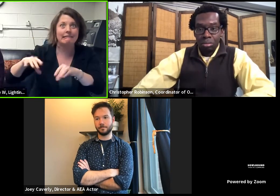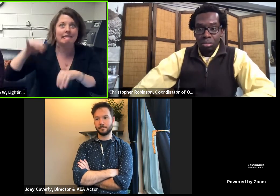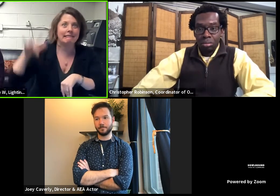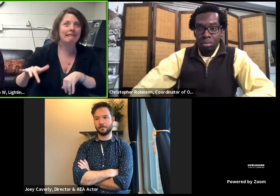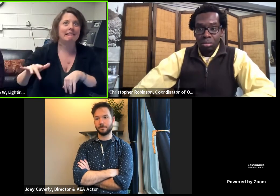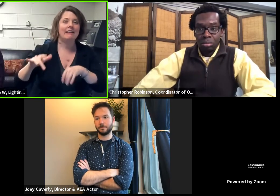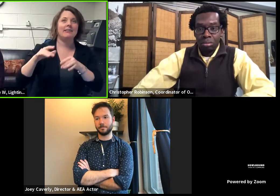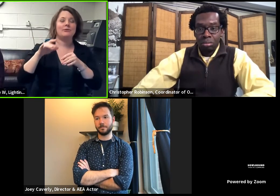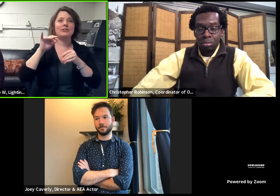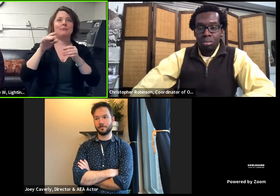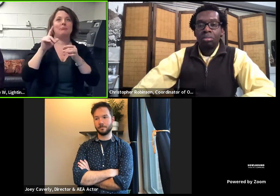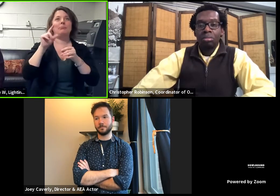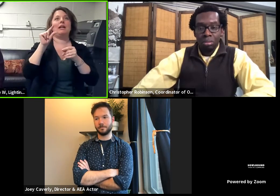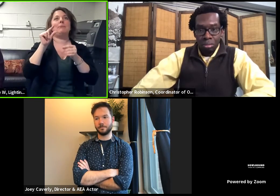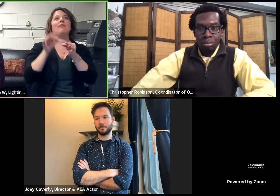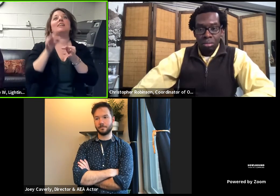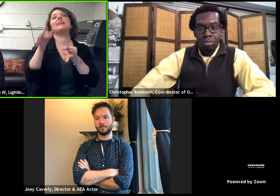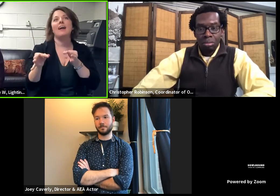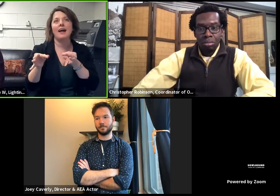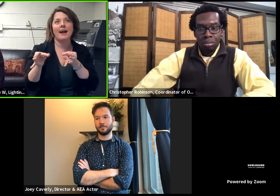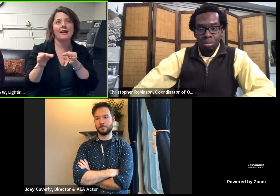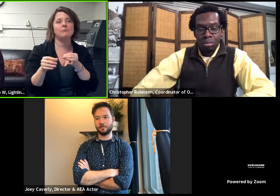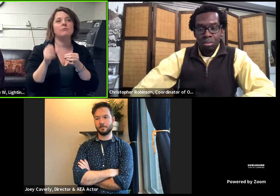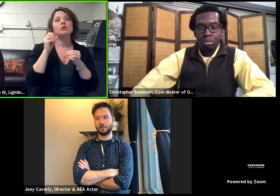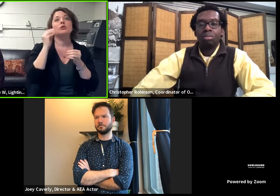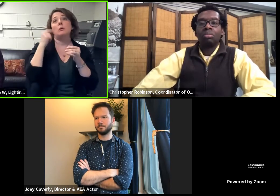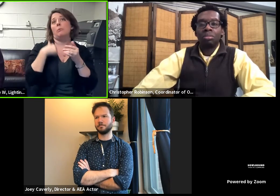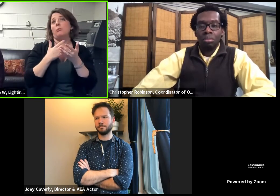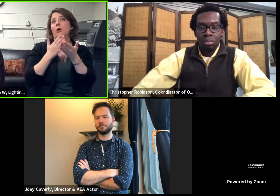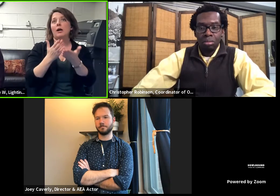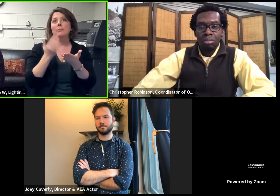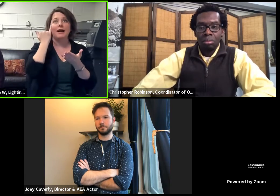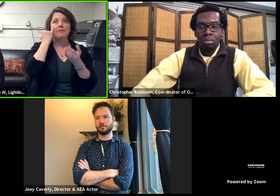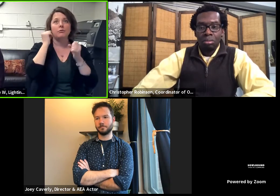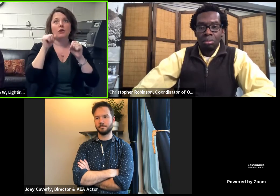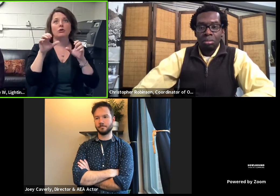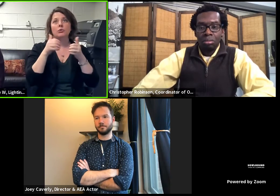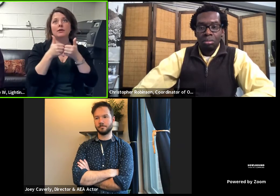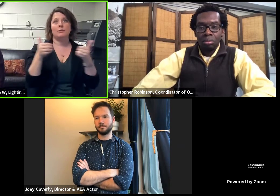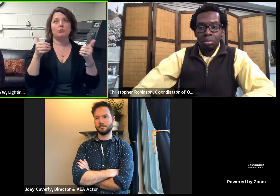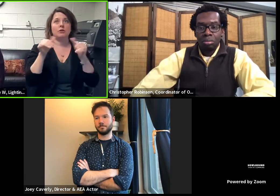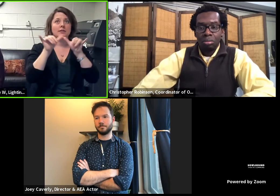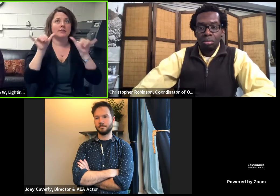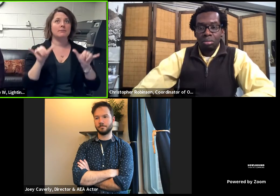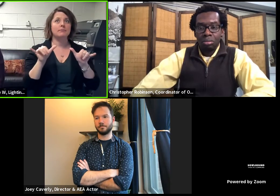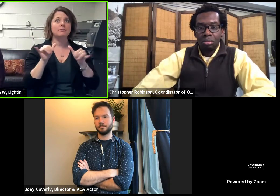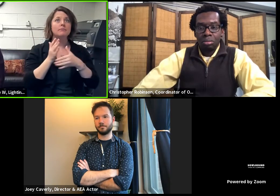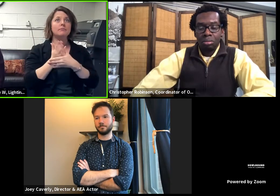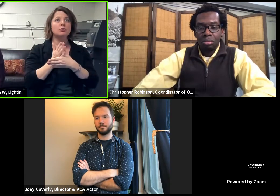how to get people's attention with the lights, so it might be a delay, so I really think that the best way to do that